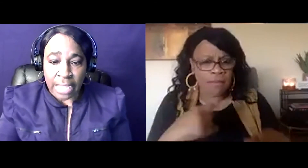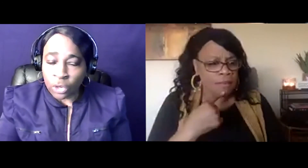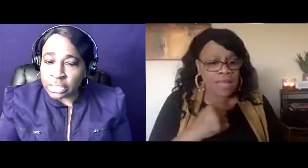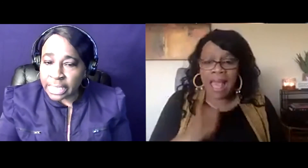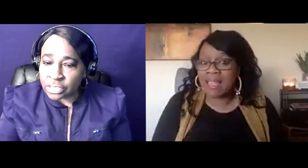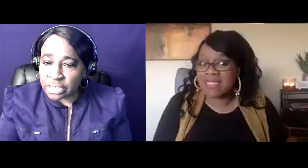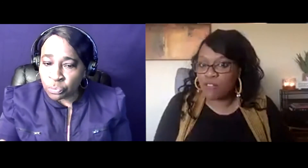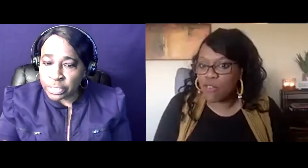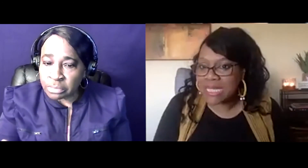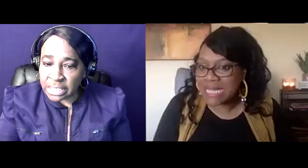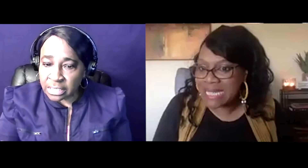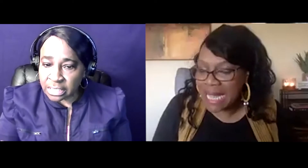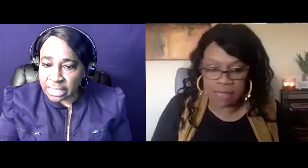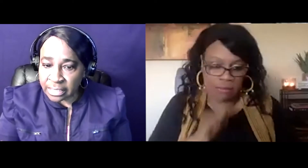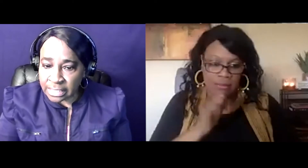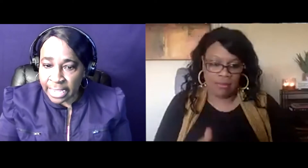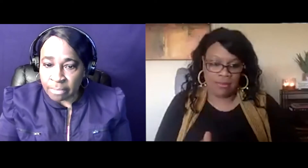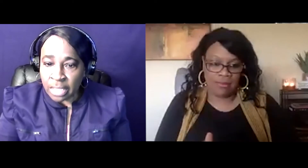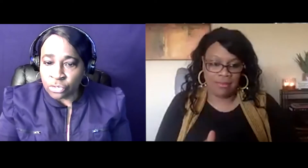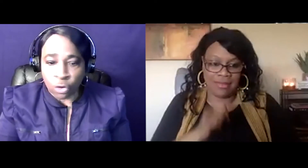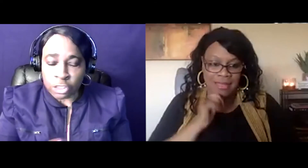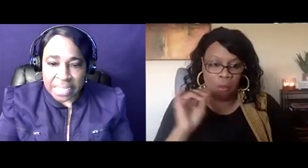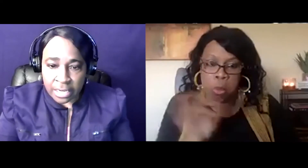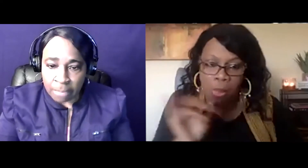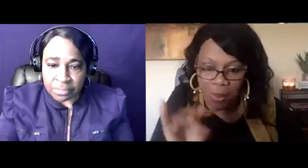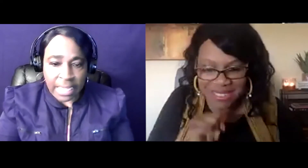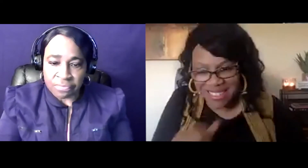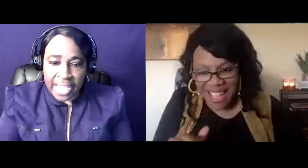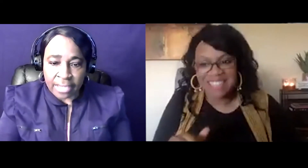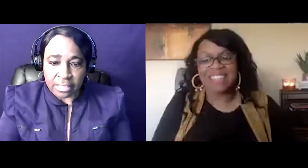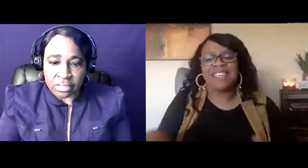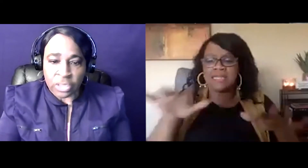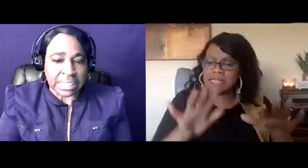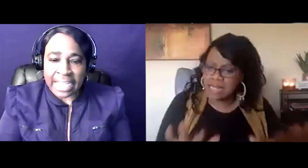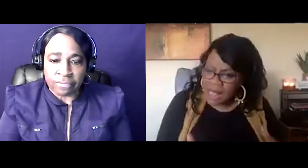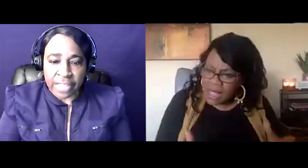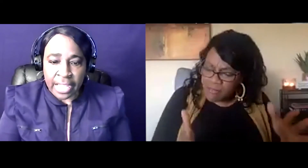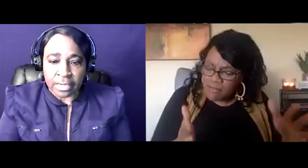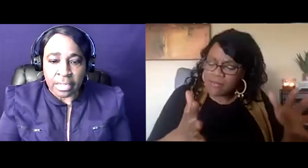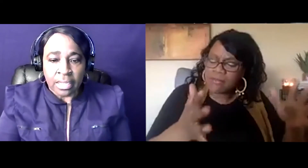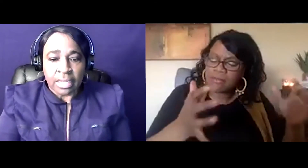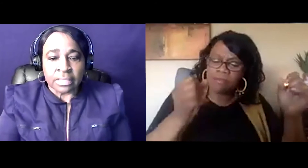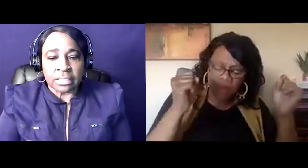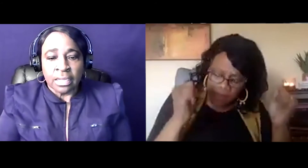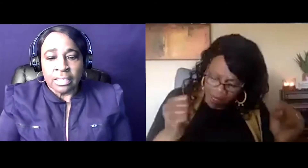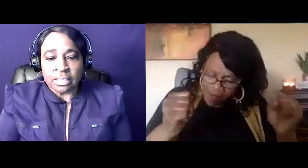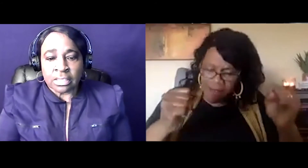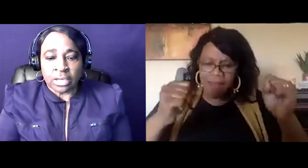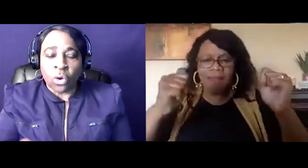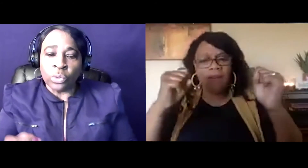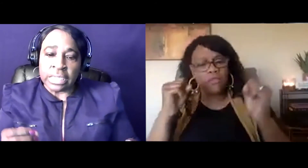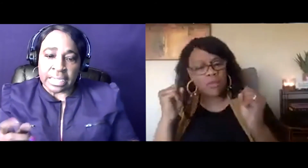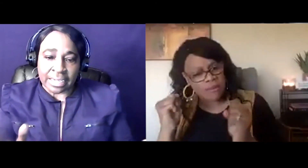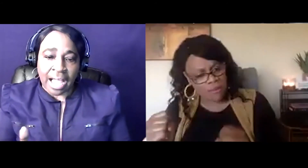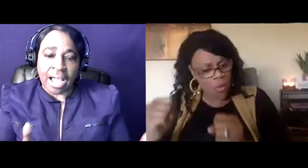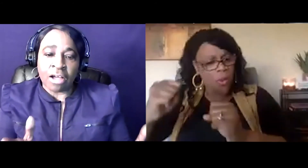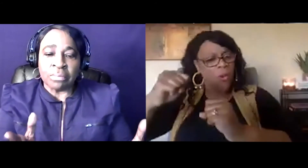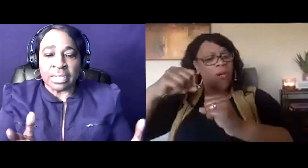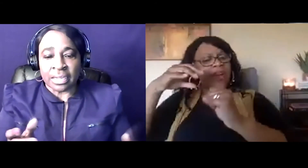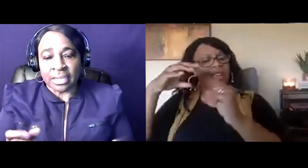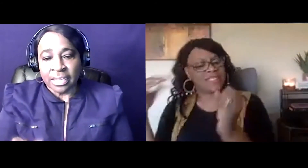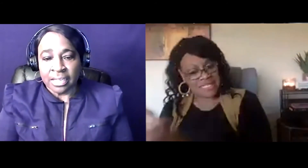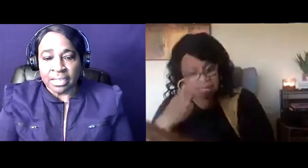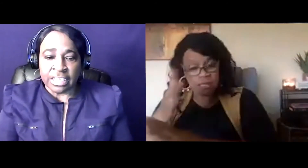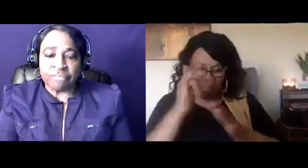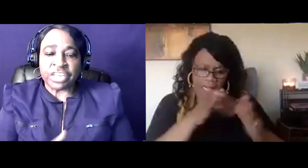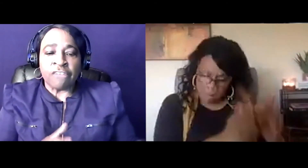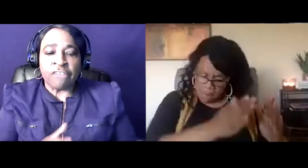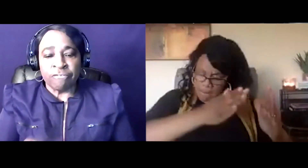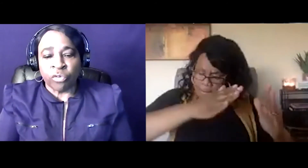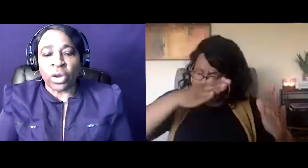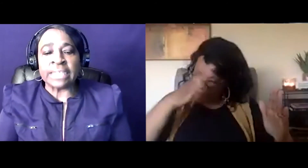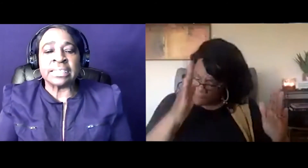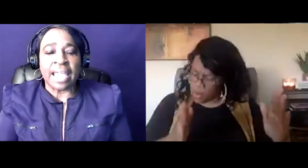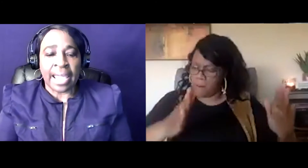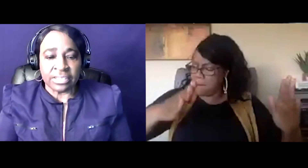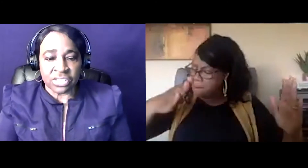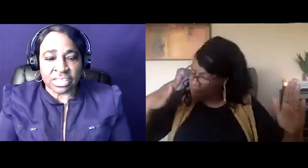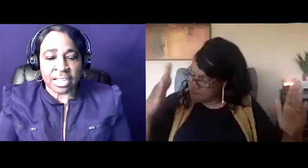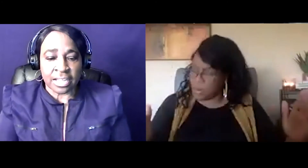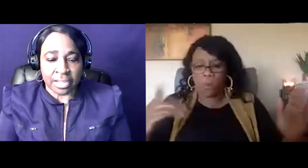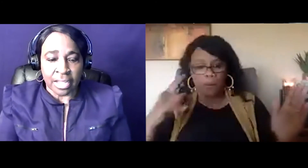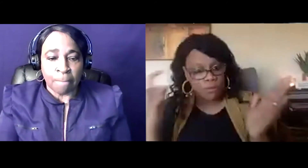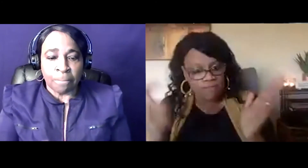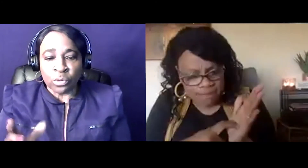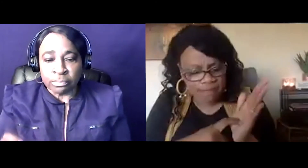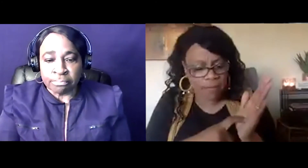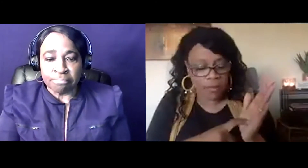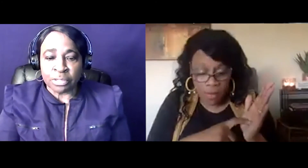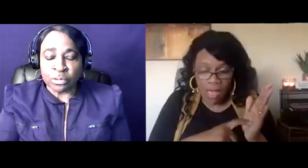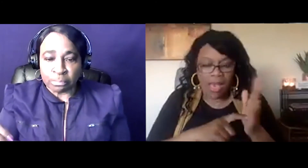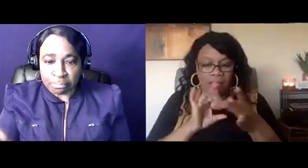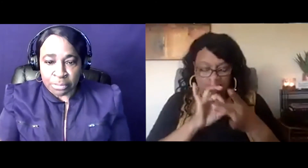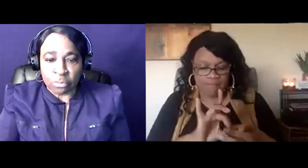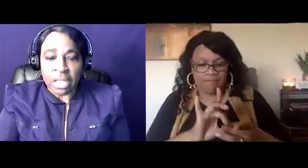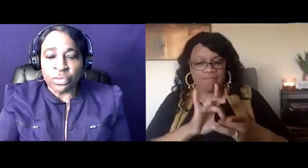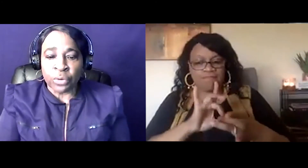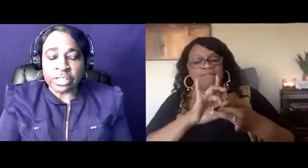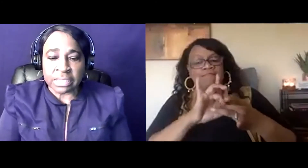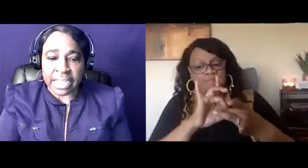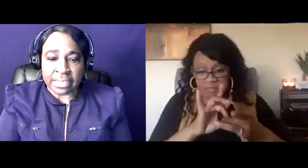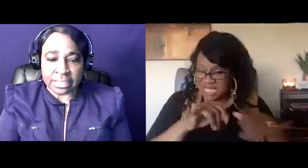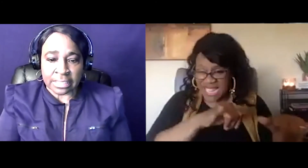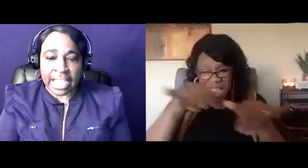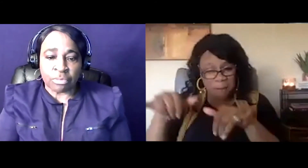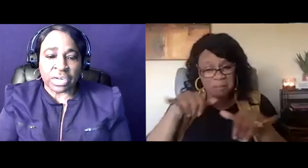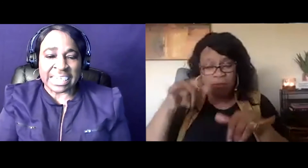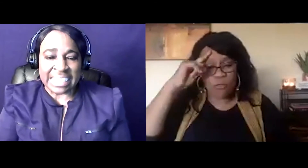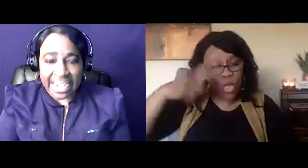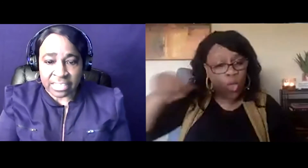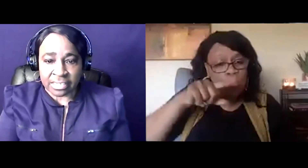I notice that it tends--the rhythm tends to stay the same. You don't speed up. None of that. It's none of that. Slowly and calmly, lift every voice and sing. Boom, boom, boom. The rhythm stays the same. You're connected.